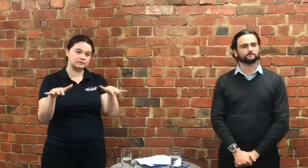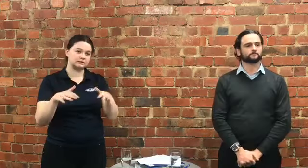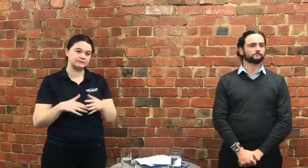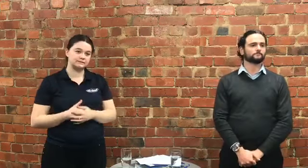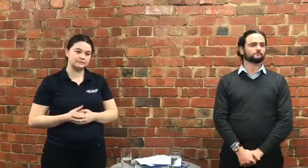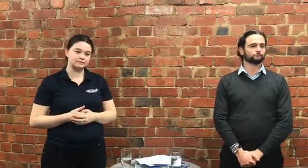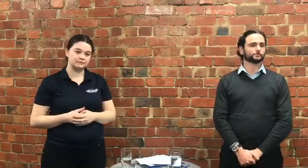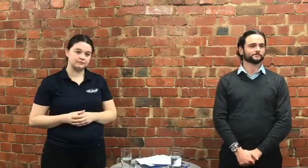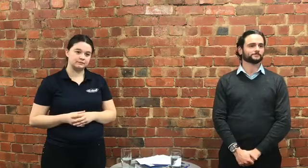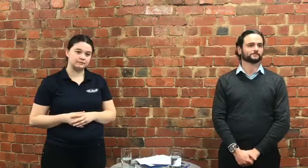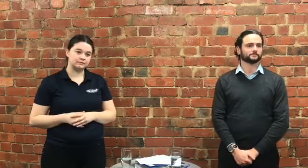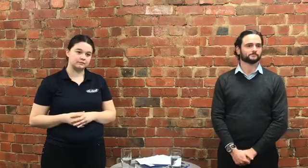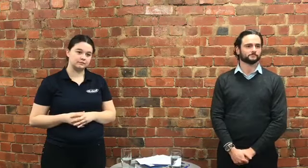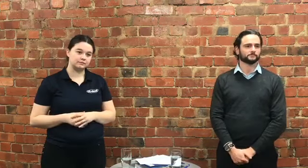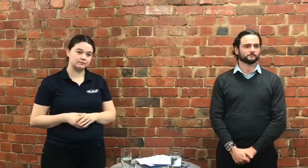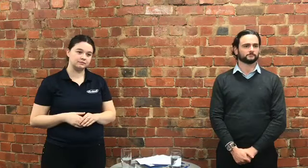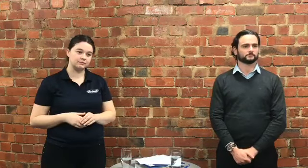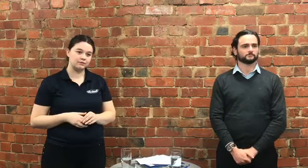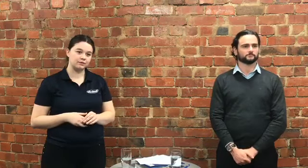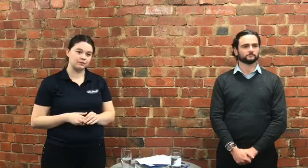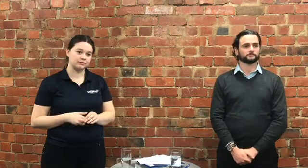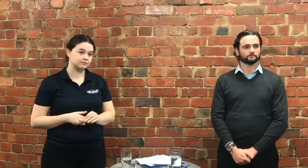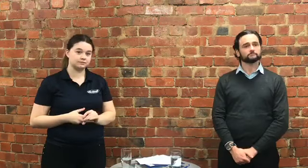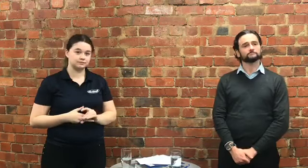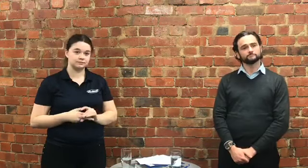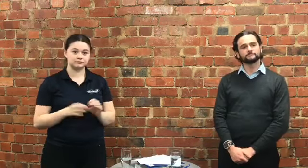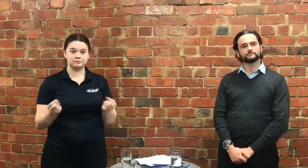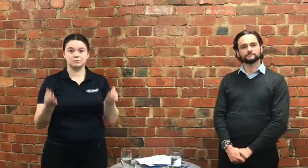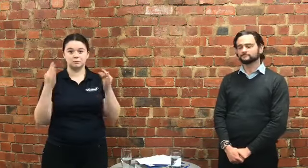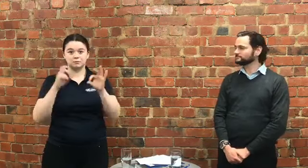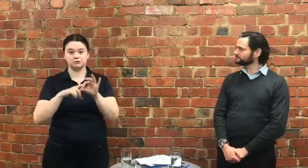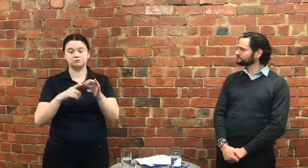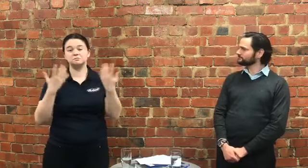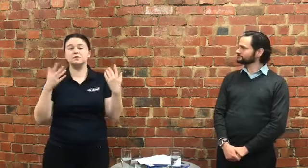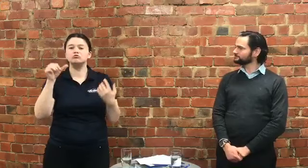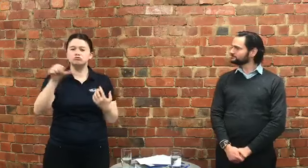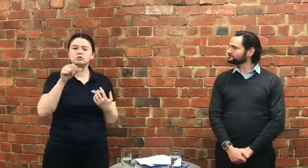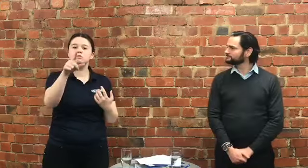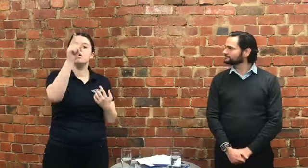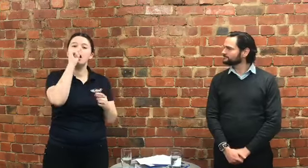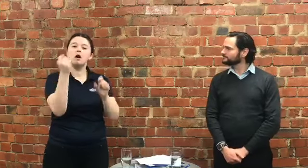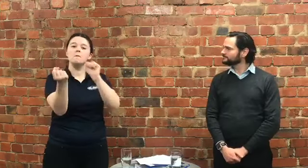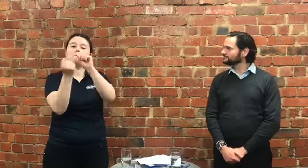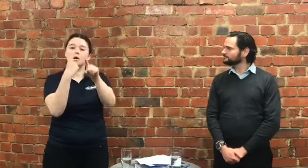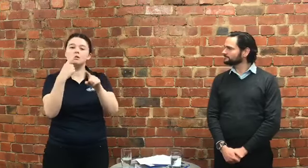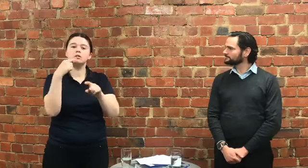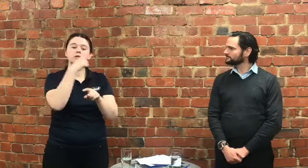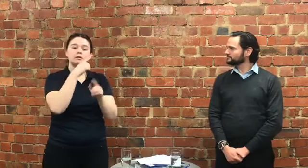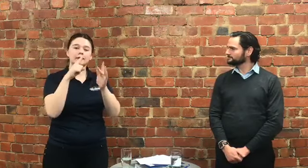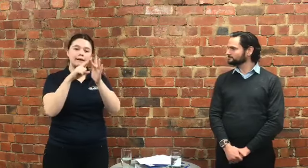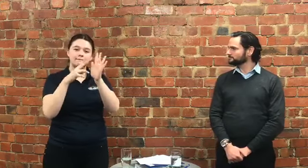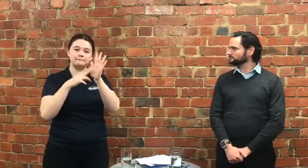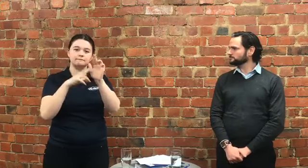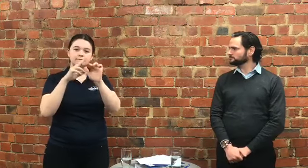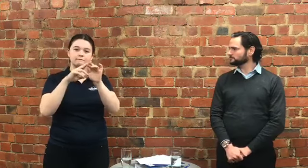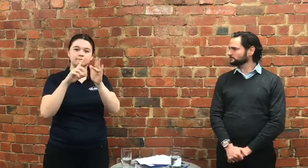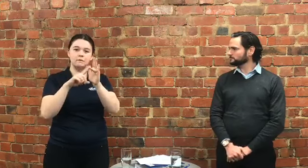any more questions from our online audience through live stream. Is there anything else? Nothing else from Shirley?